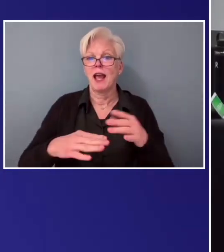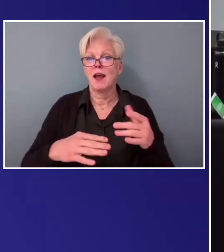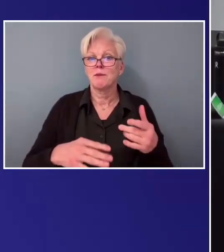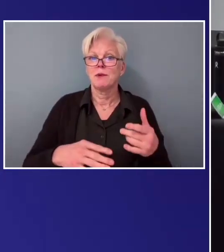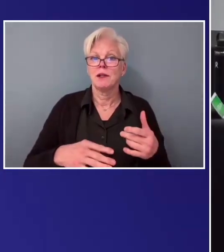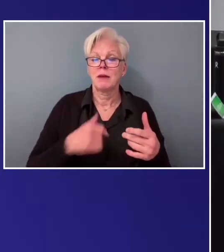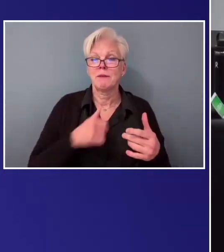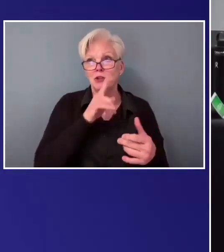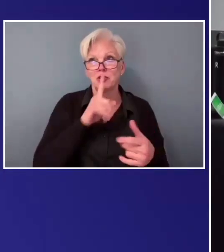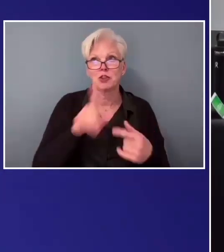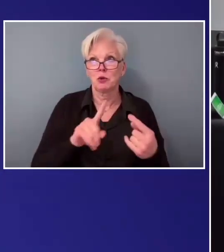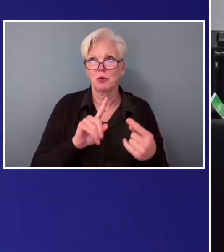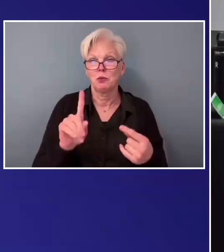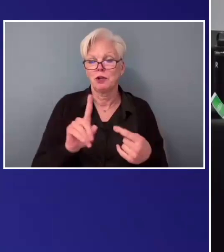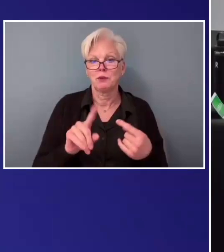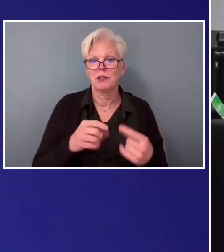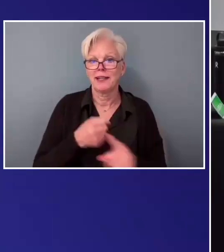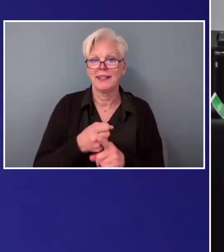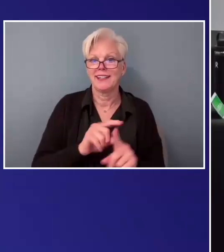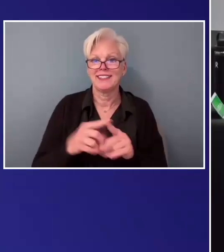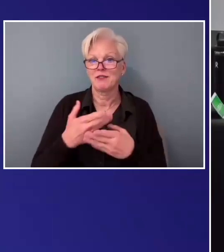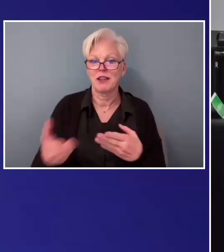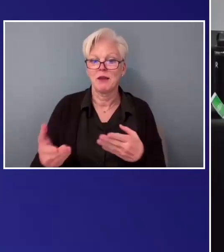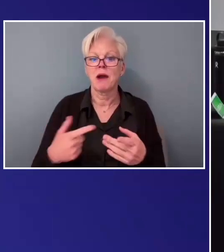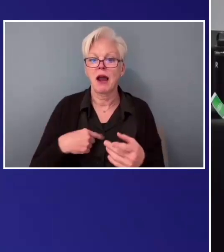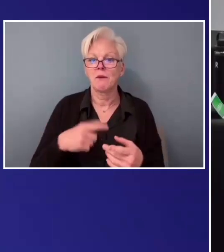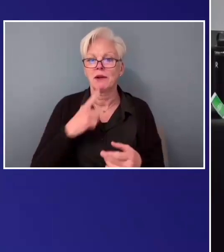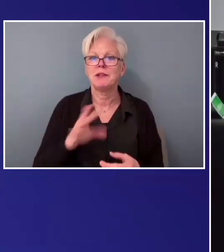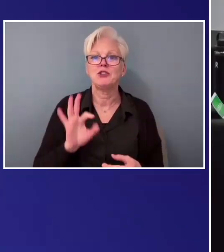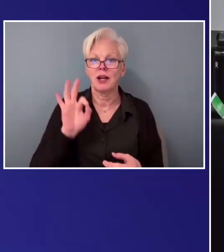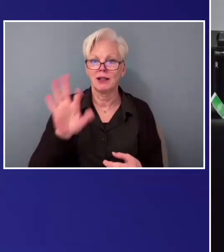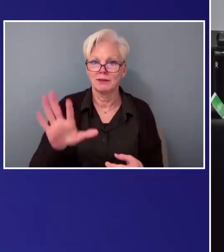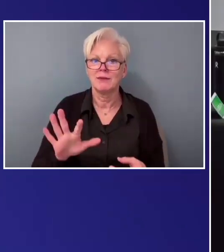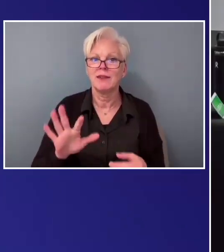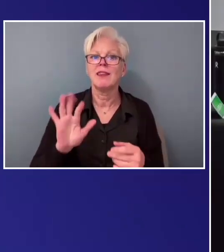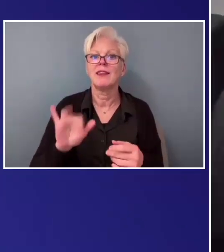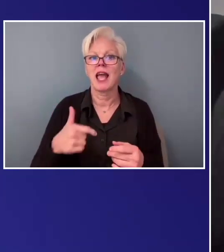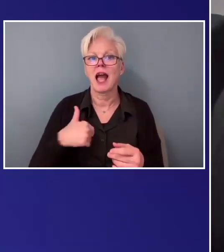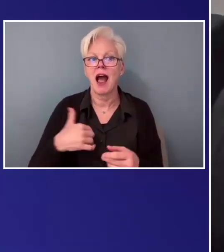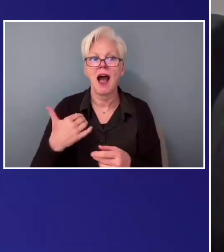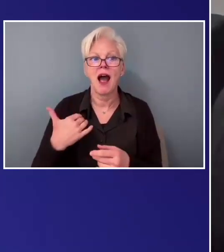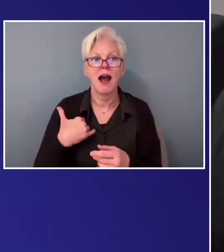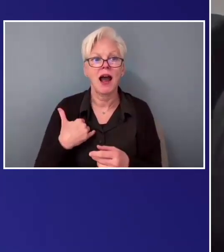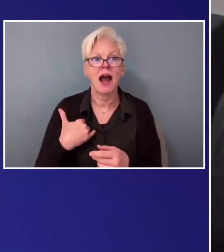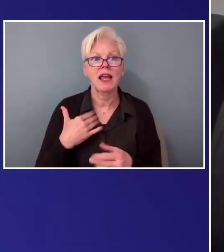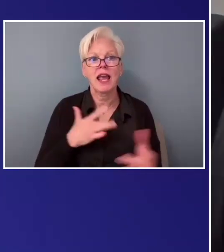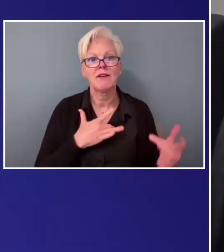but I just, I just want to make sure I lay down a marker that, you know, I have concerns that,